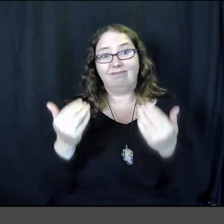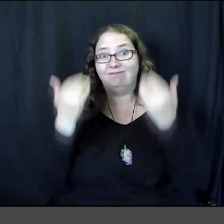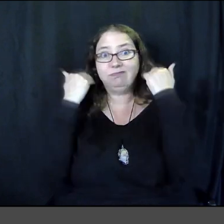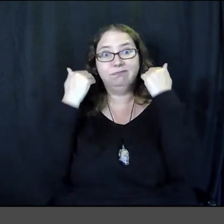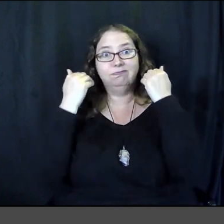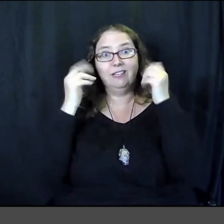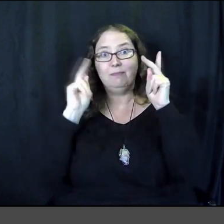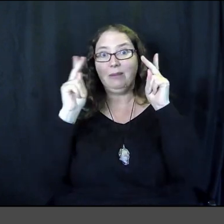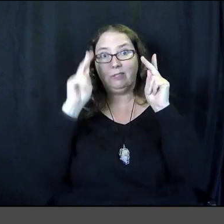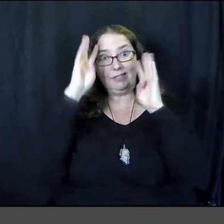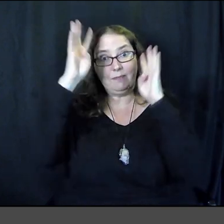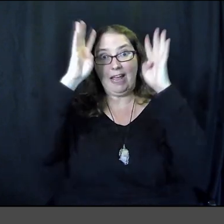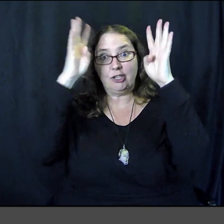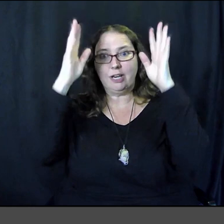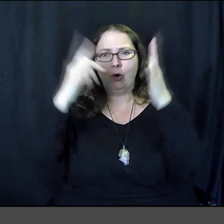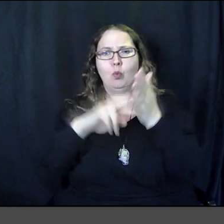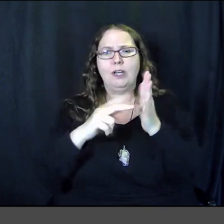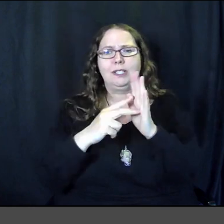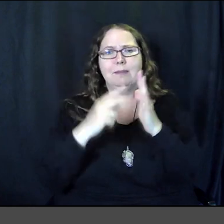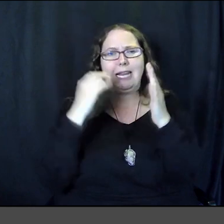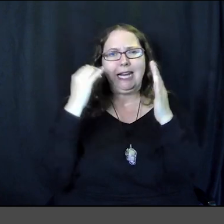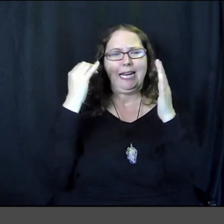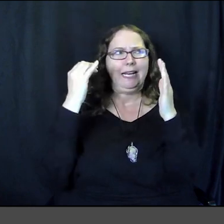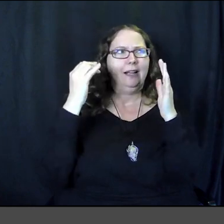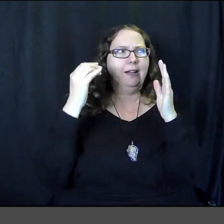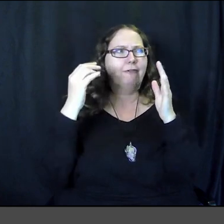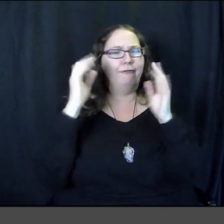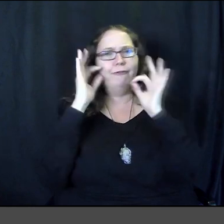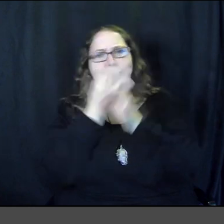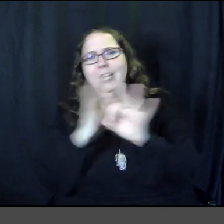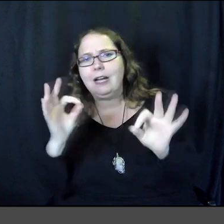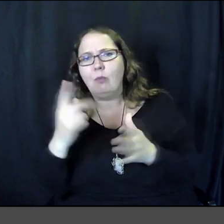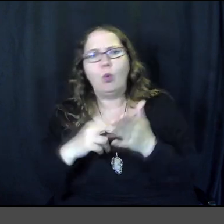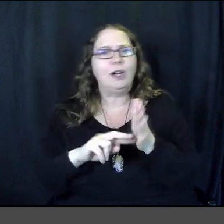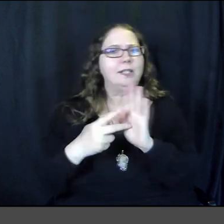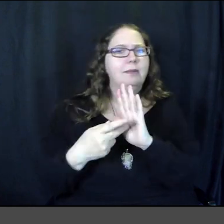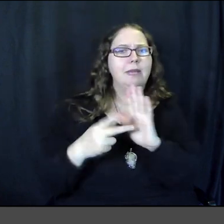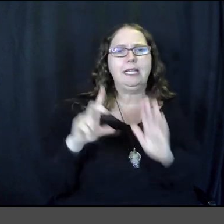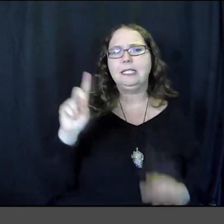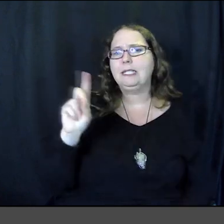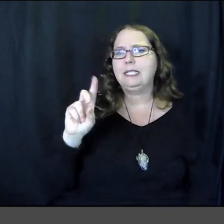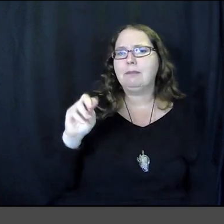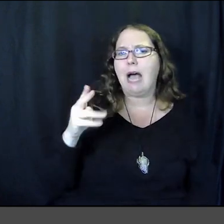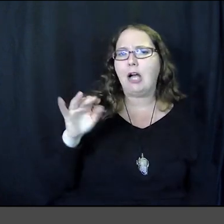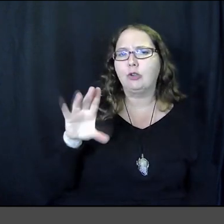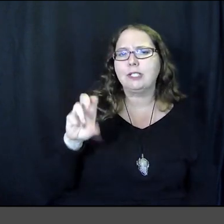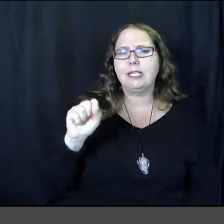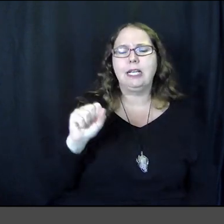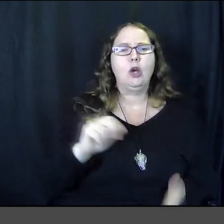WHAT DEMOCRACY COULD LOOK LIKE, ABOUT WHAT THEIR FULL HUMANITY COULD LOOK LIKE. AND SO WHEN YOU HAVE